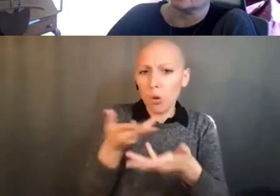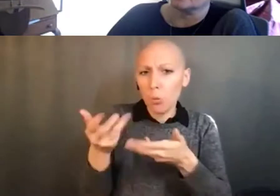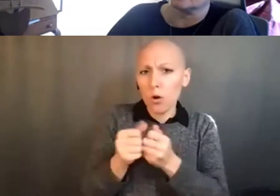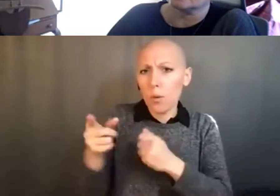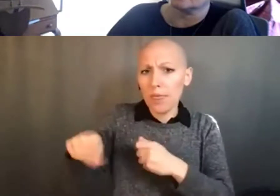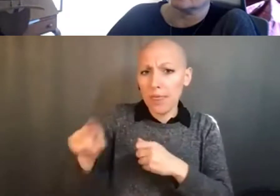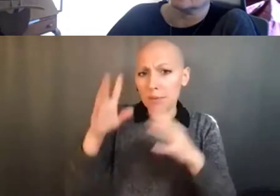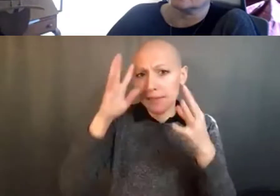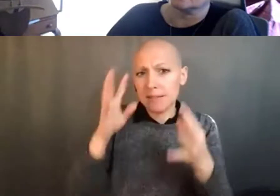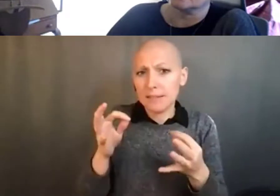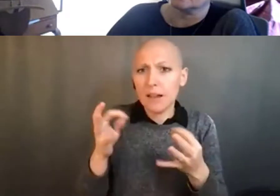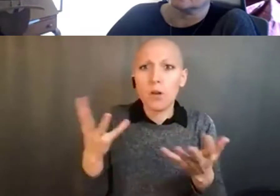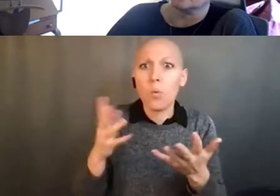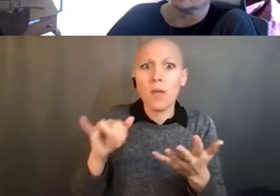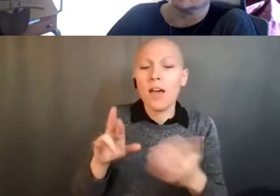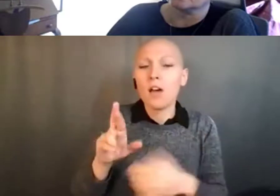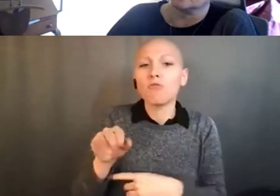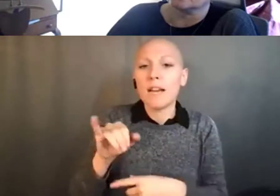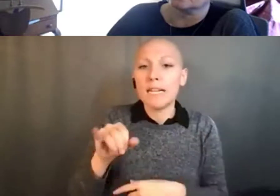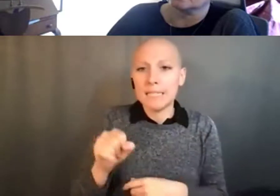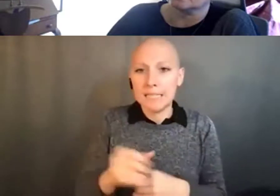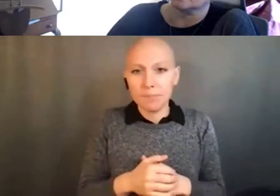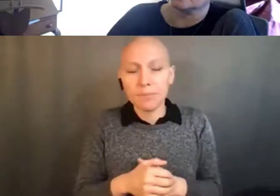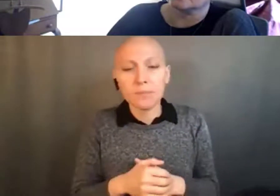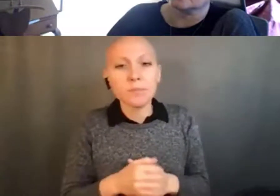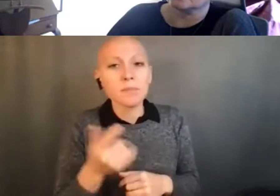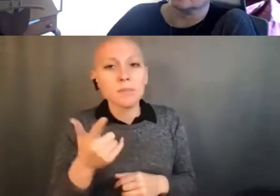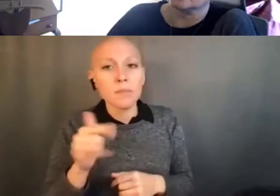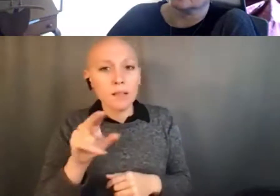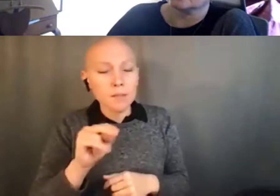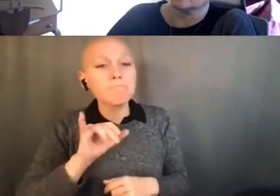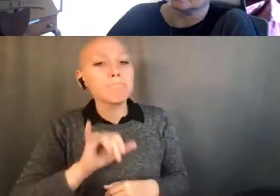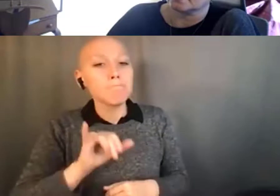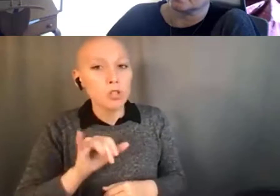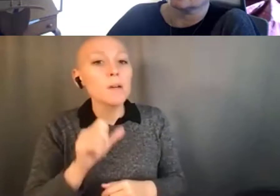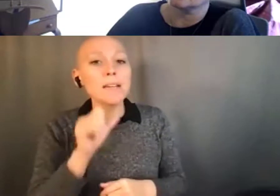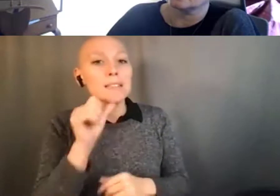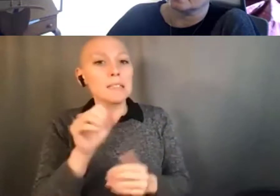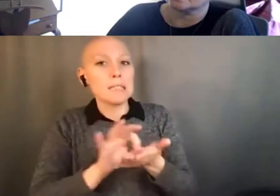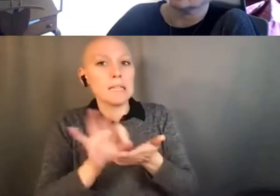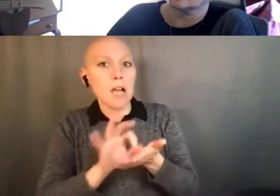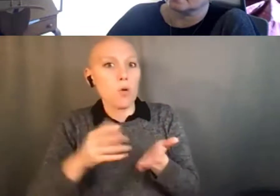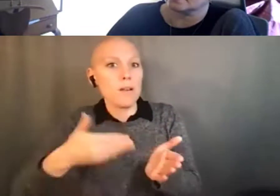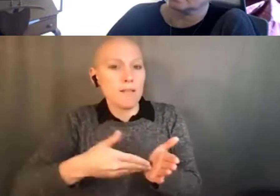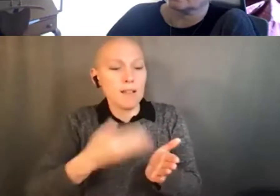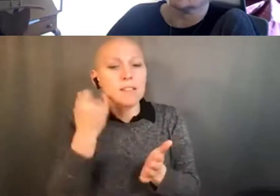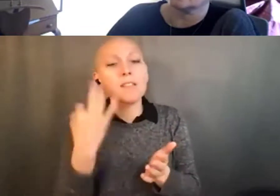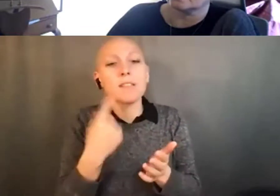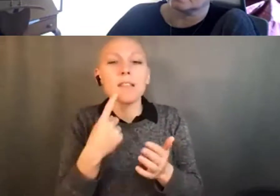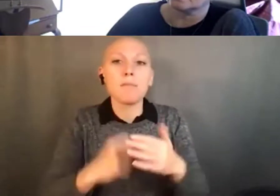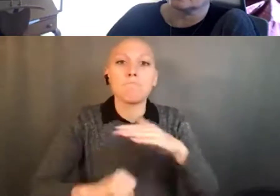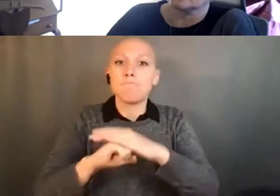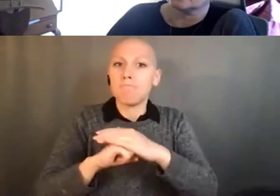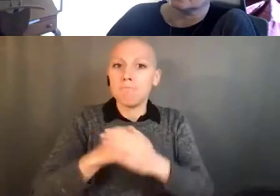so if in the FOA it says that the max cost is 250,000 or 120,000, that F and A